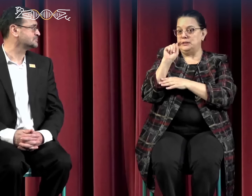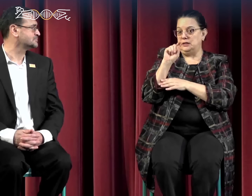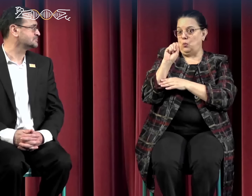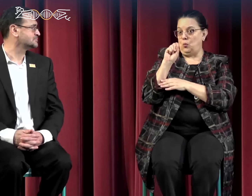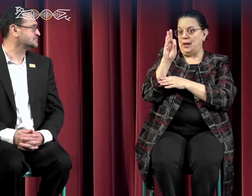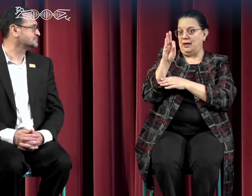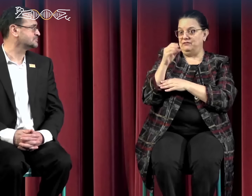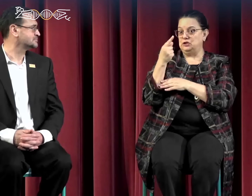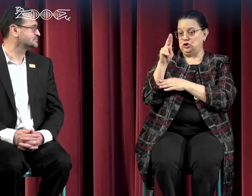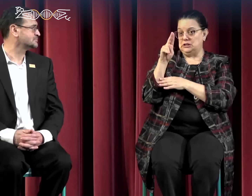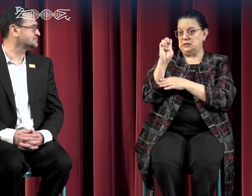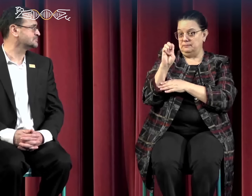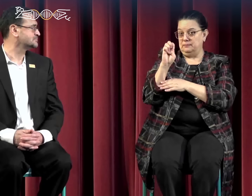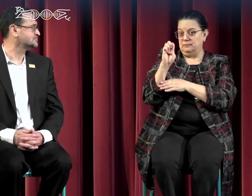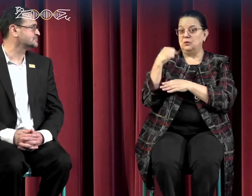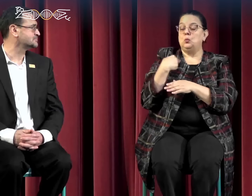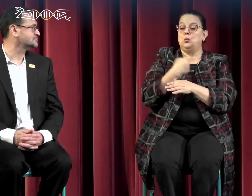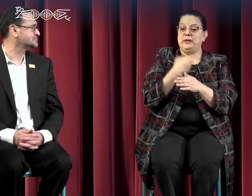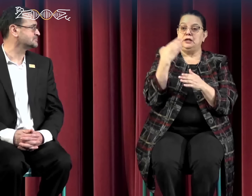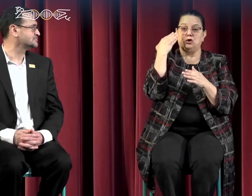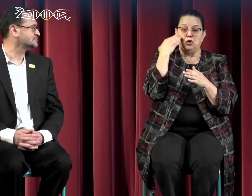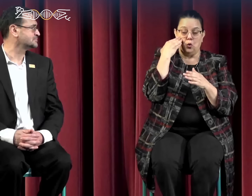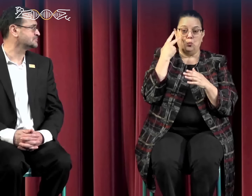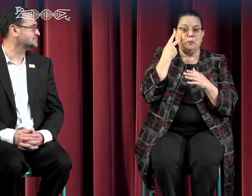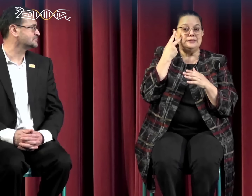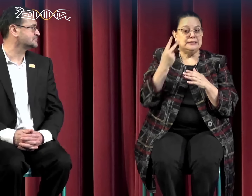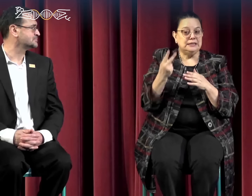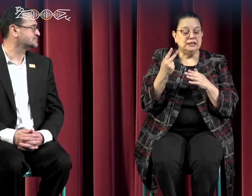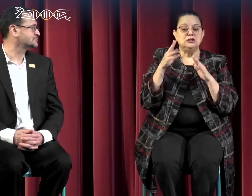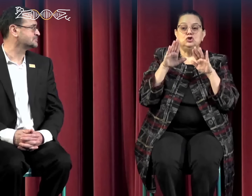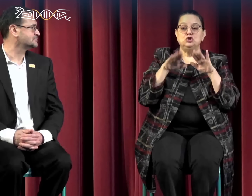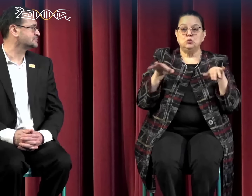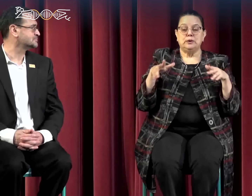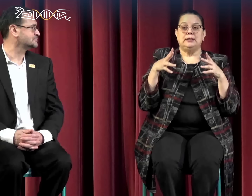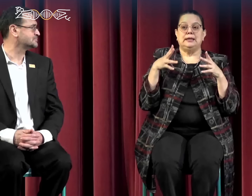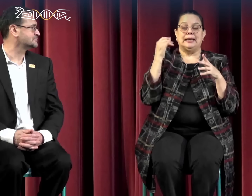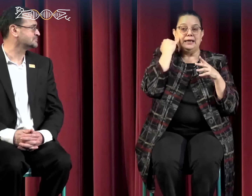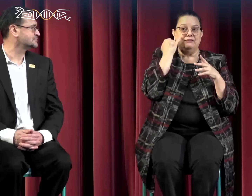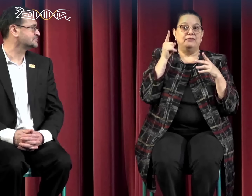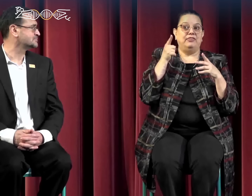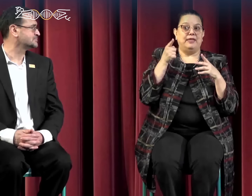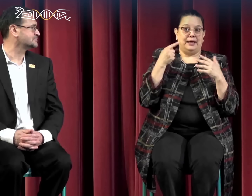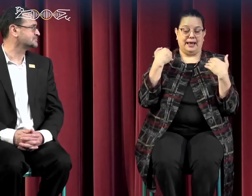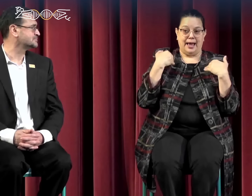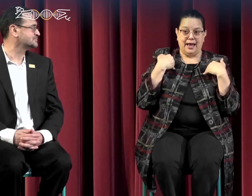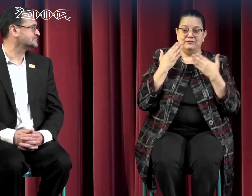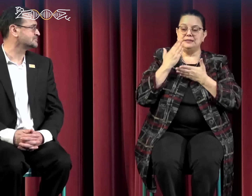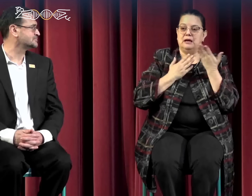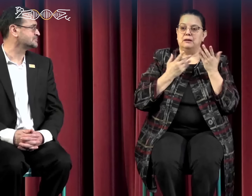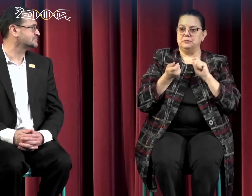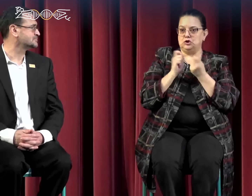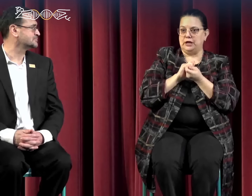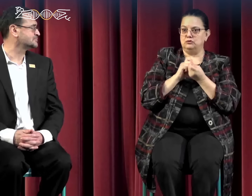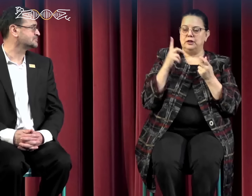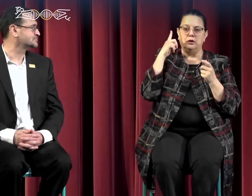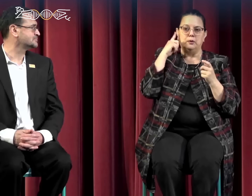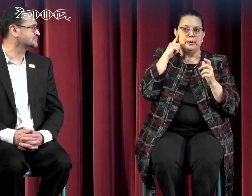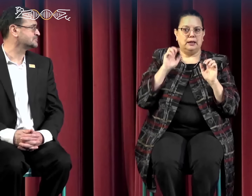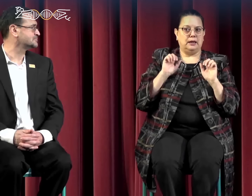OTOF gene is that if children have some change in their hearing status,